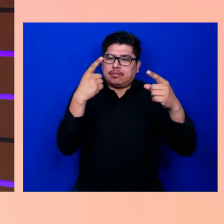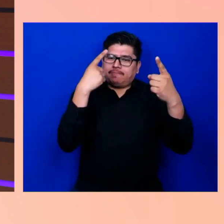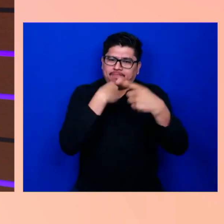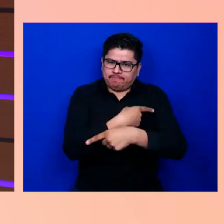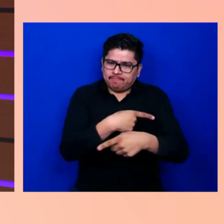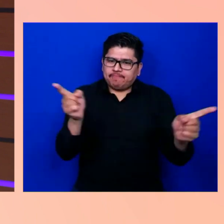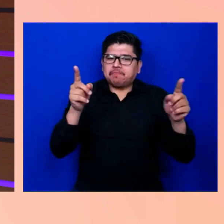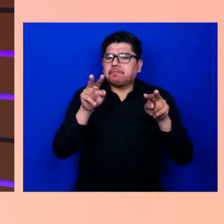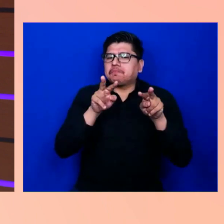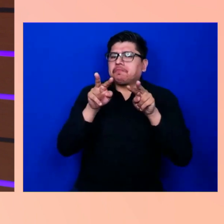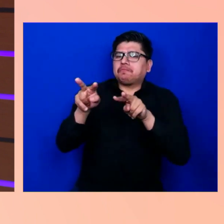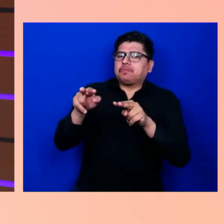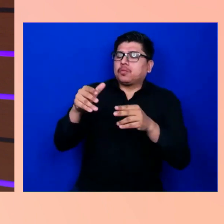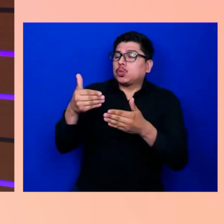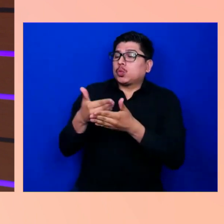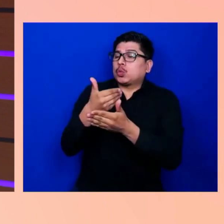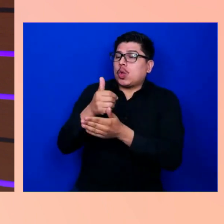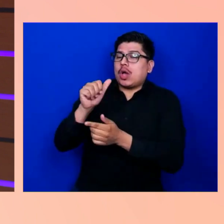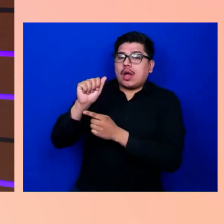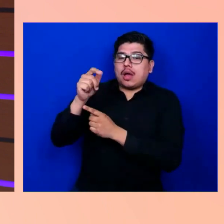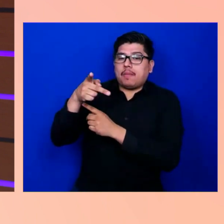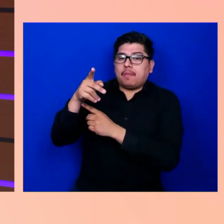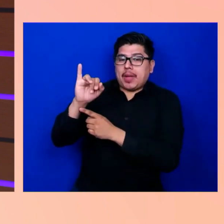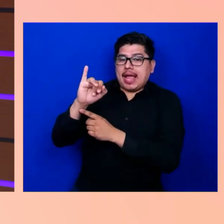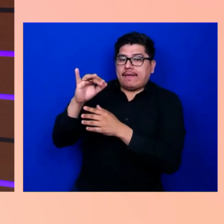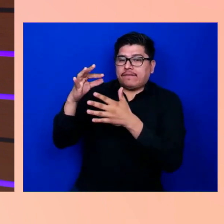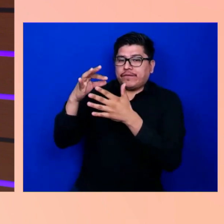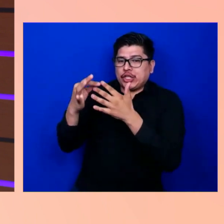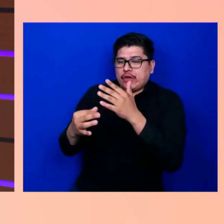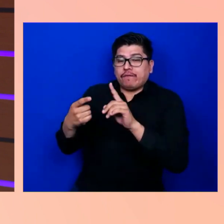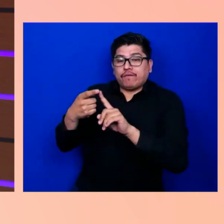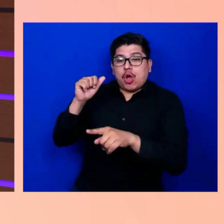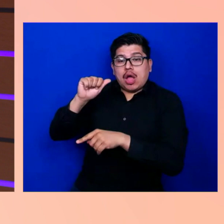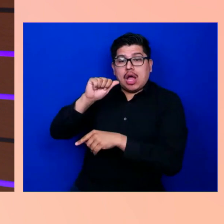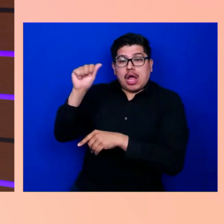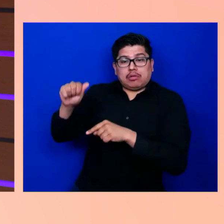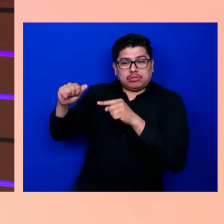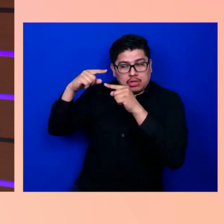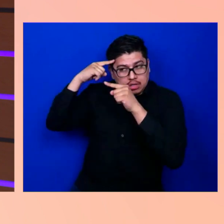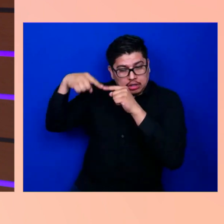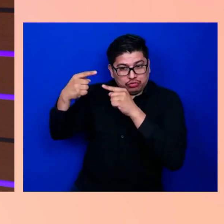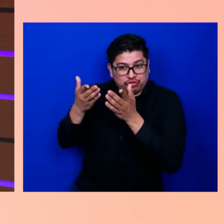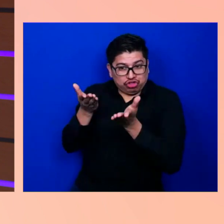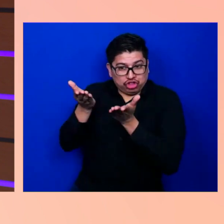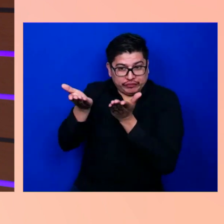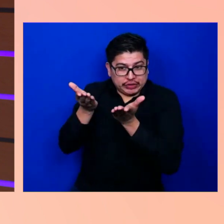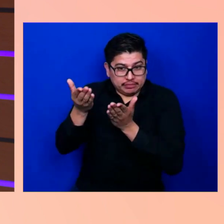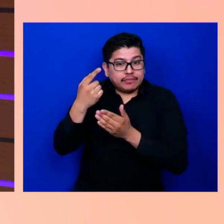Azure Cognitive Services for vision. The features are made possible with Microsoft's state of